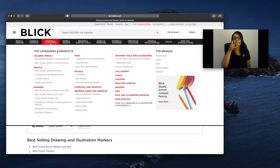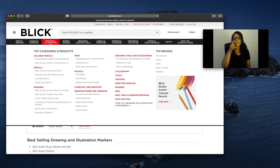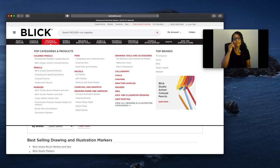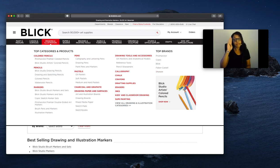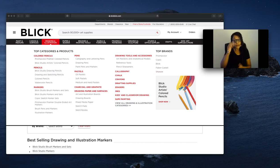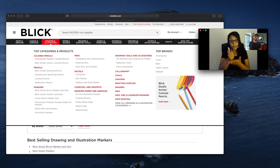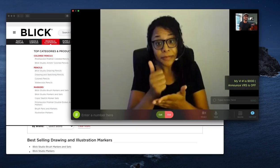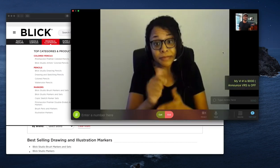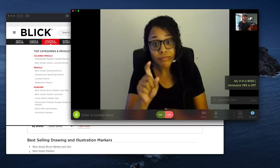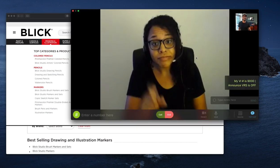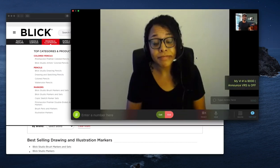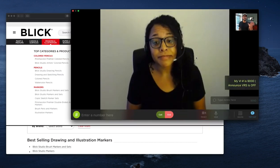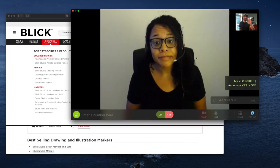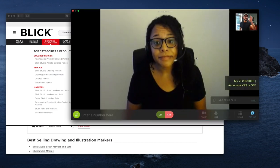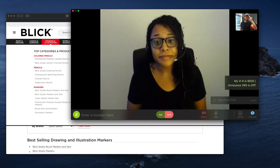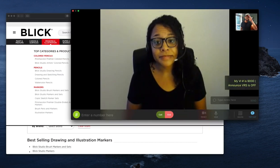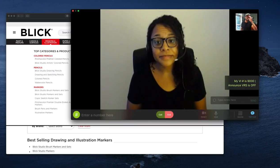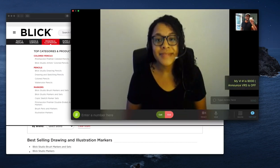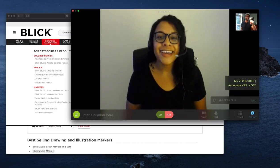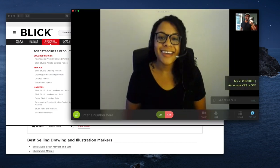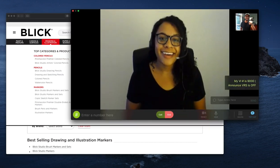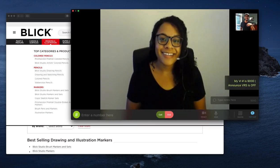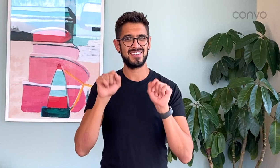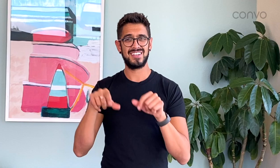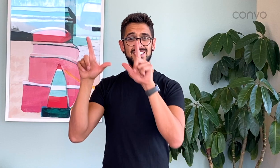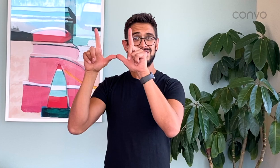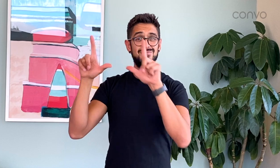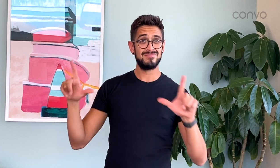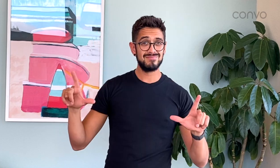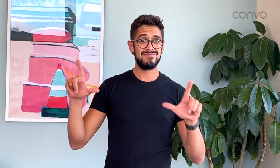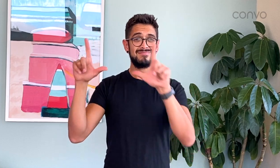Hello, how can I help you? You can adjust screen size and placement